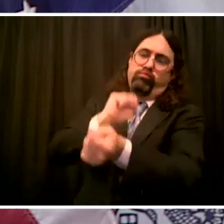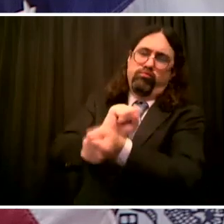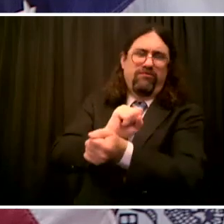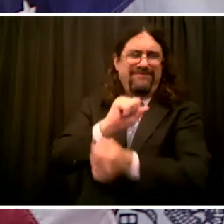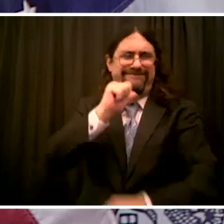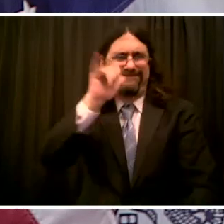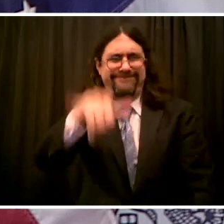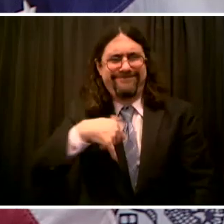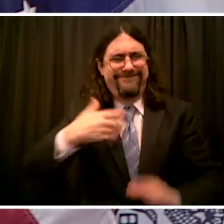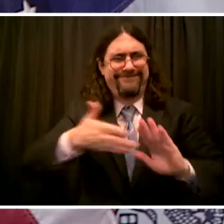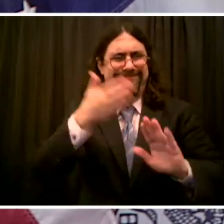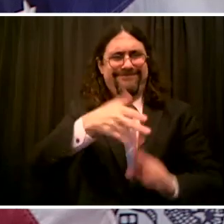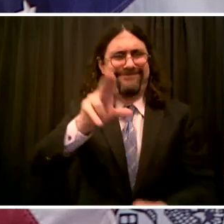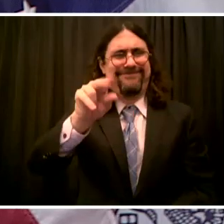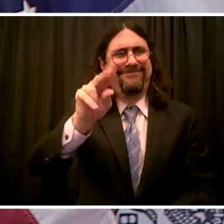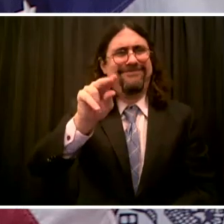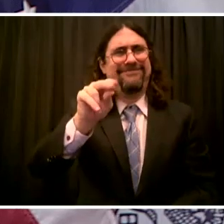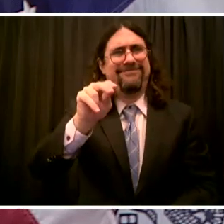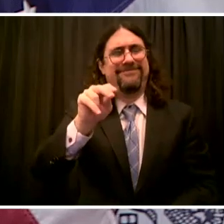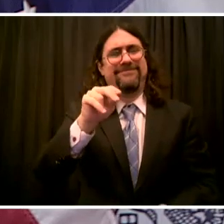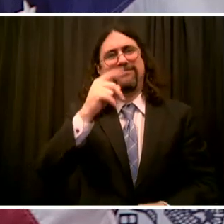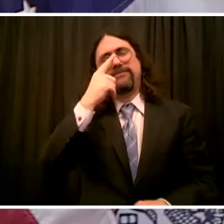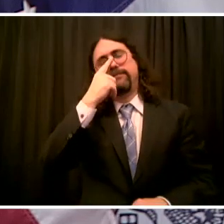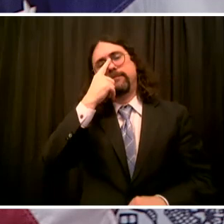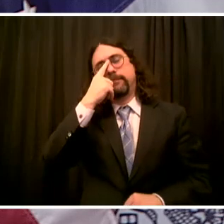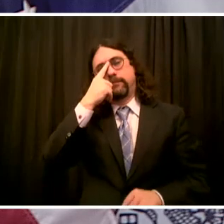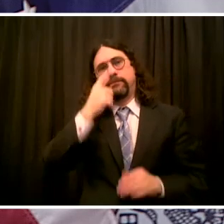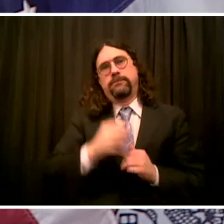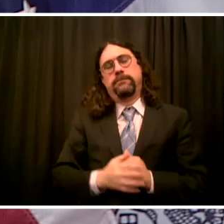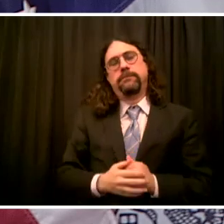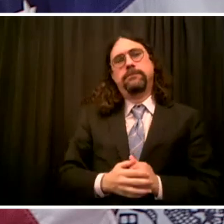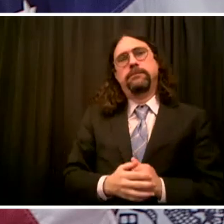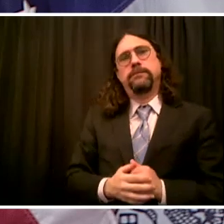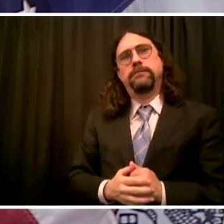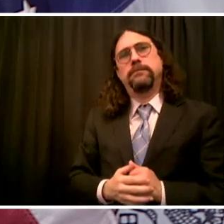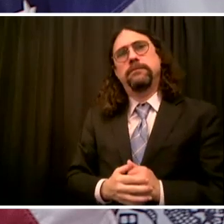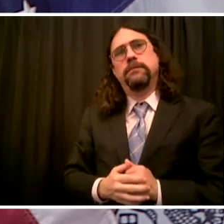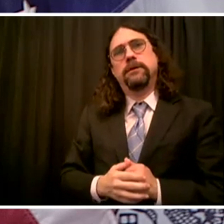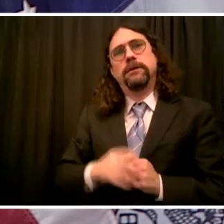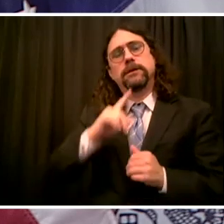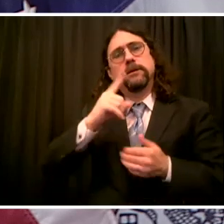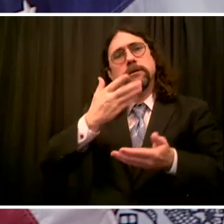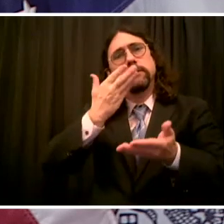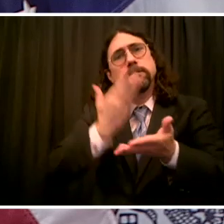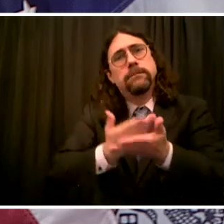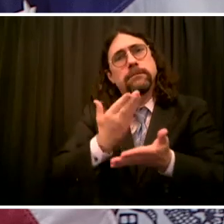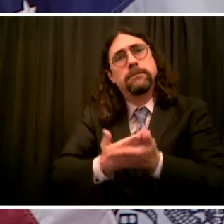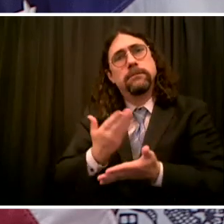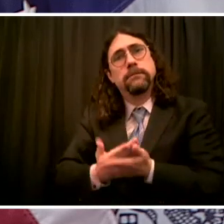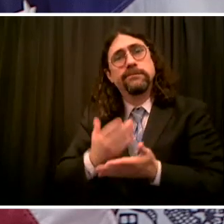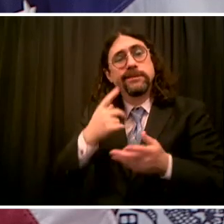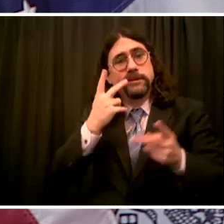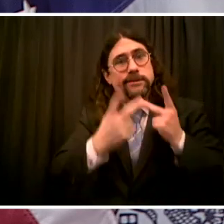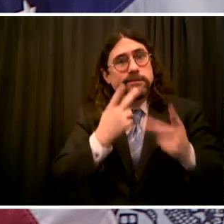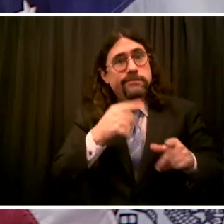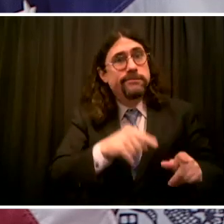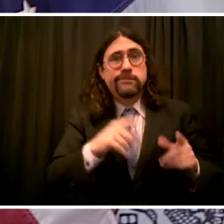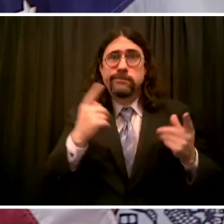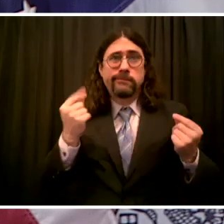THIS CITY IN THE LIGHTEST POSSIBLE TOUCH. YOU CAN CONTINUE THIS ARGUMENT